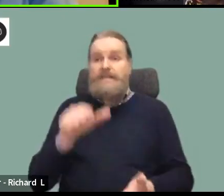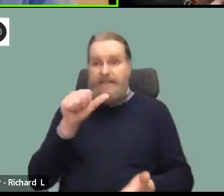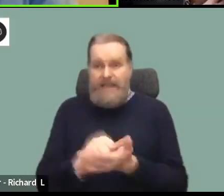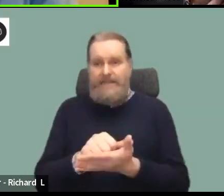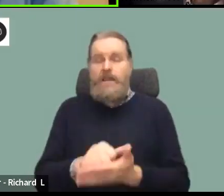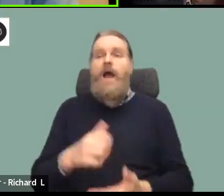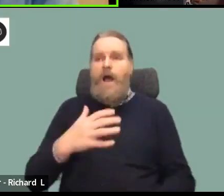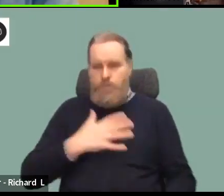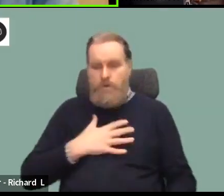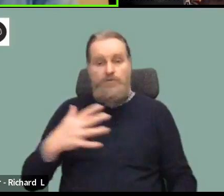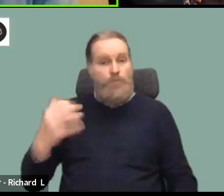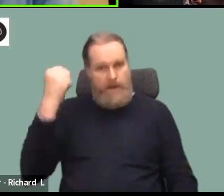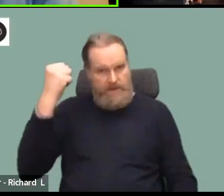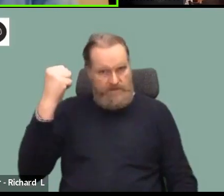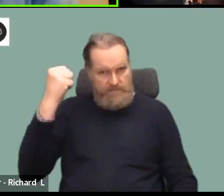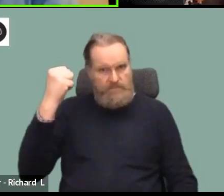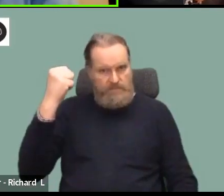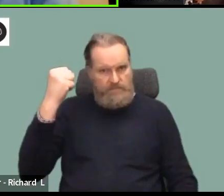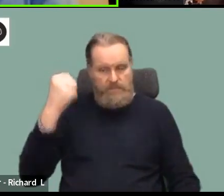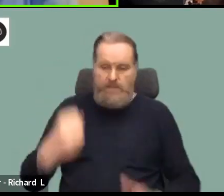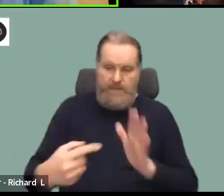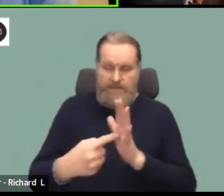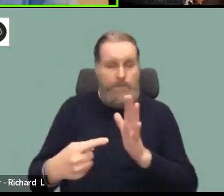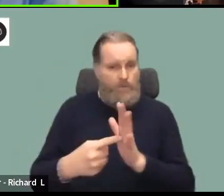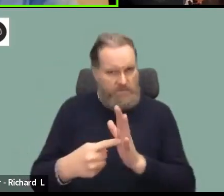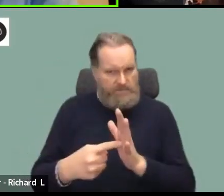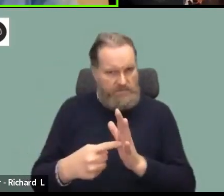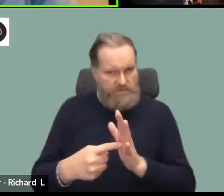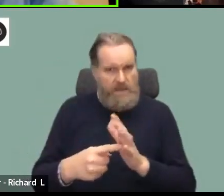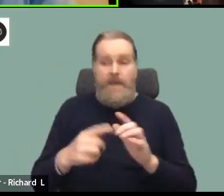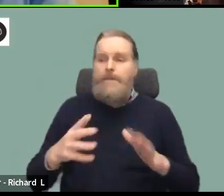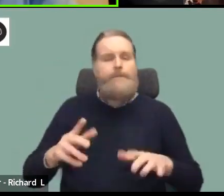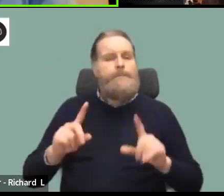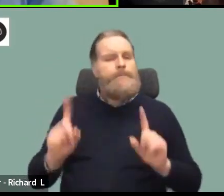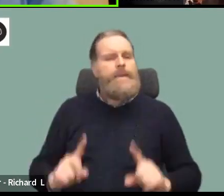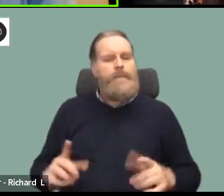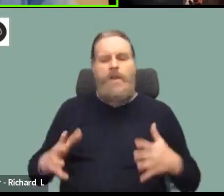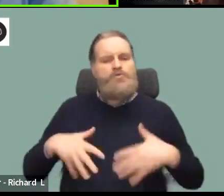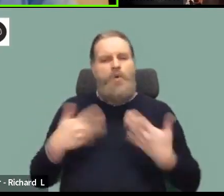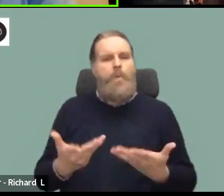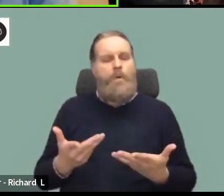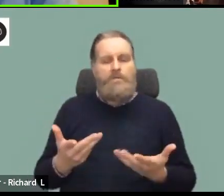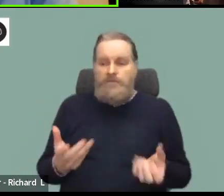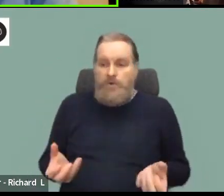members voted massively frustrating because they want us to win.